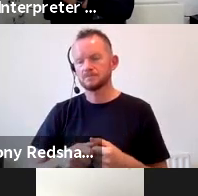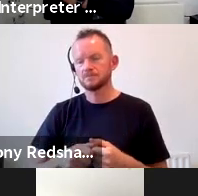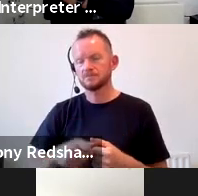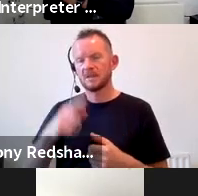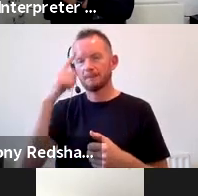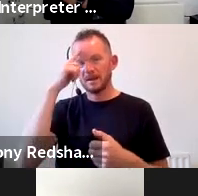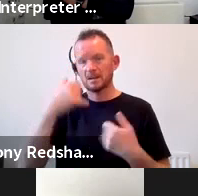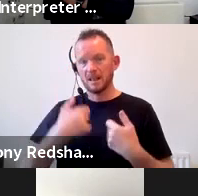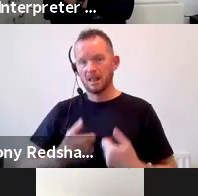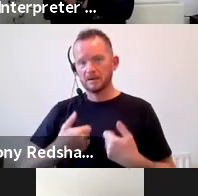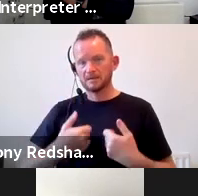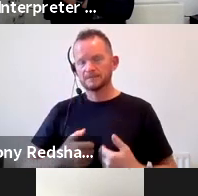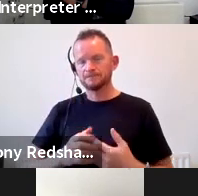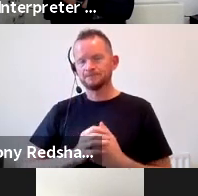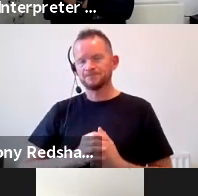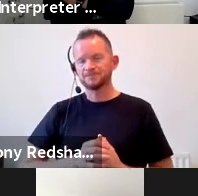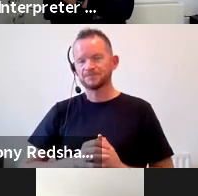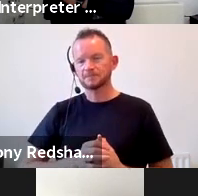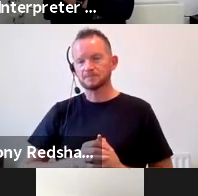about mental illness.